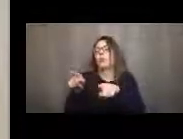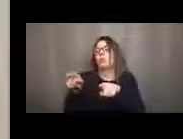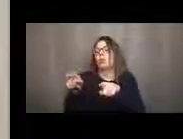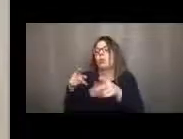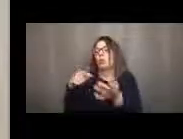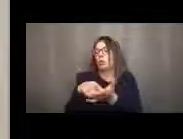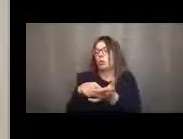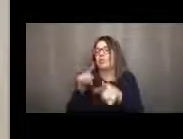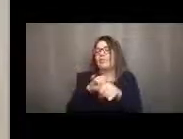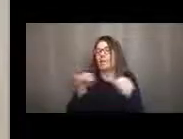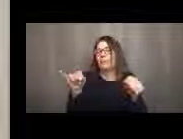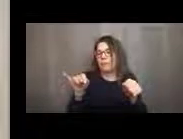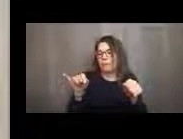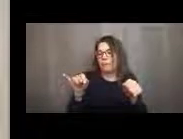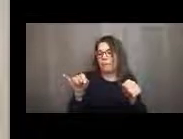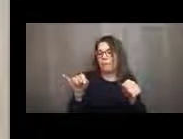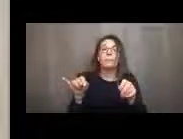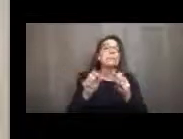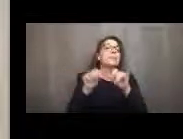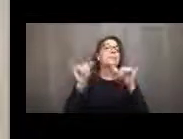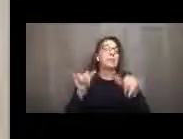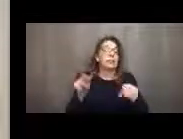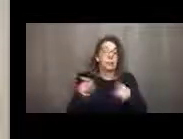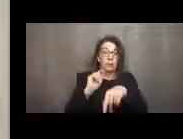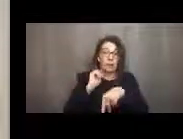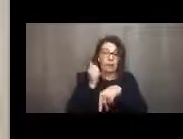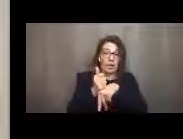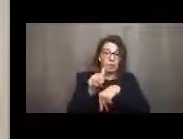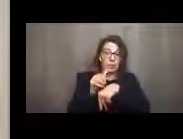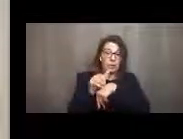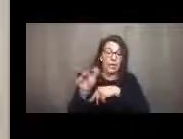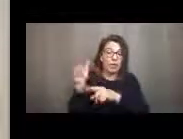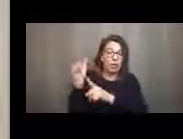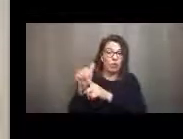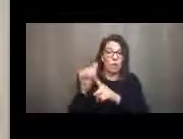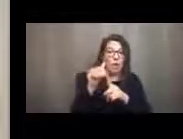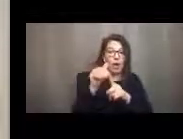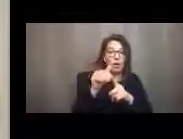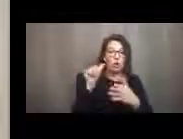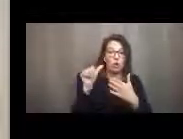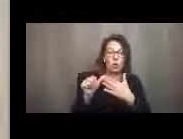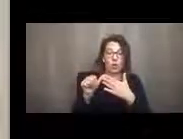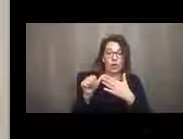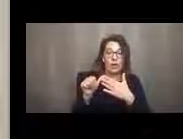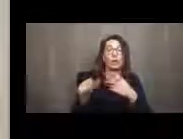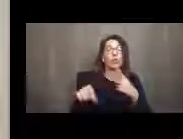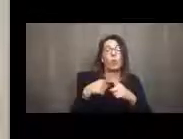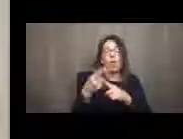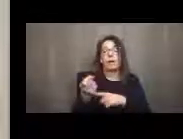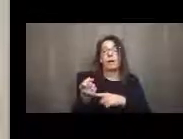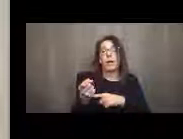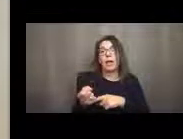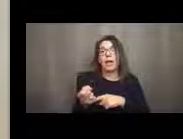The system is also set up to send out a reminder notification when an annual report is due,